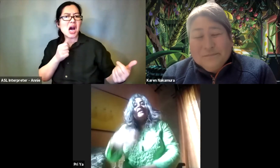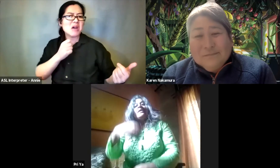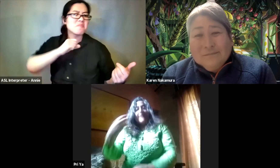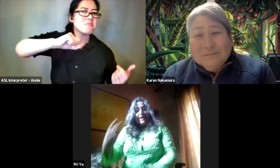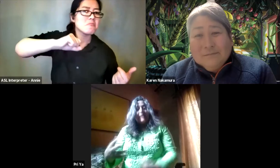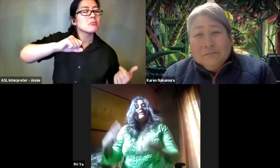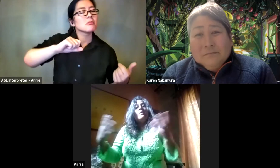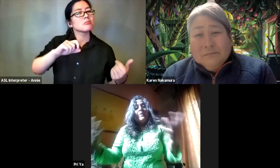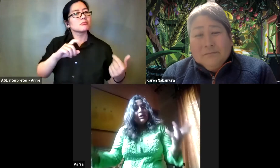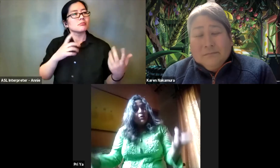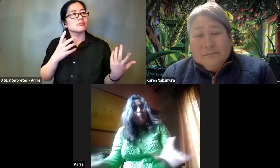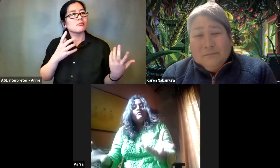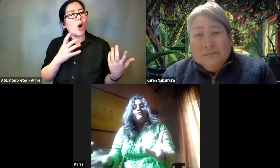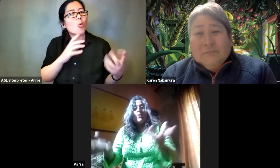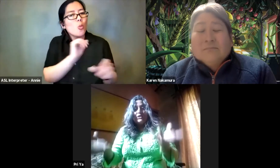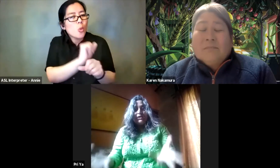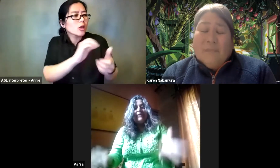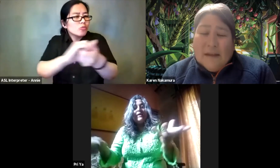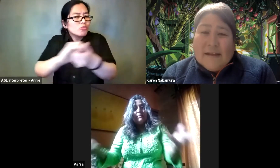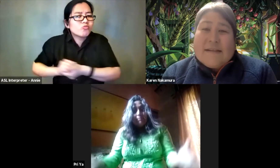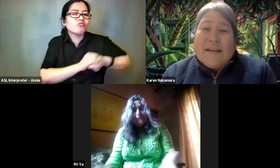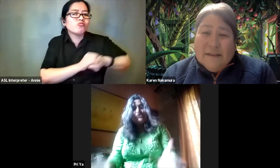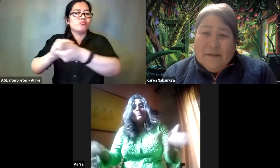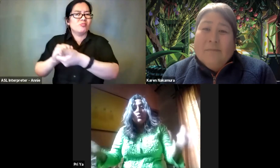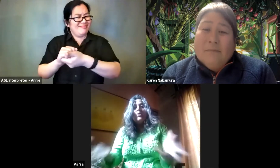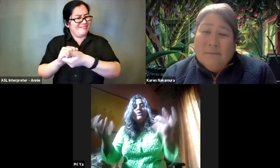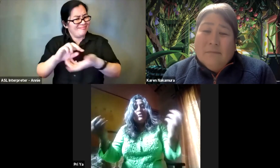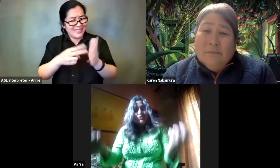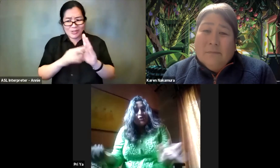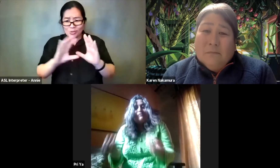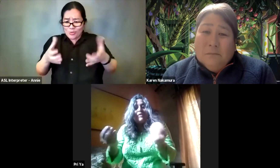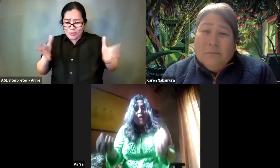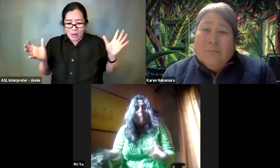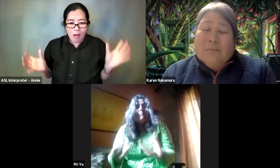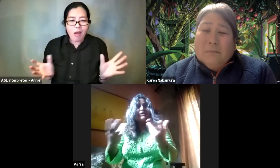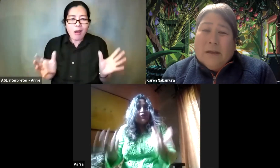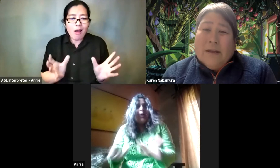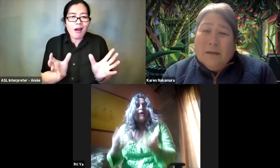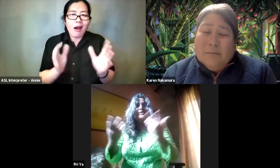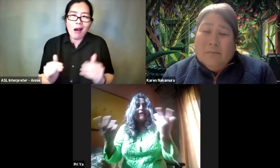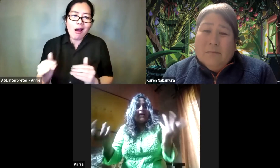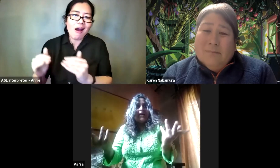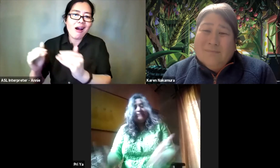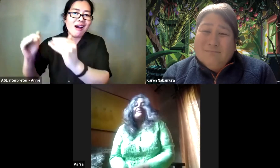then we can all move forward together in a much more sort of complex nuanced and understanding